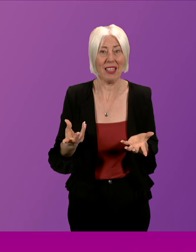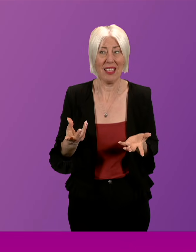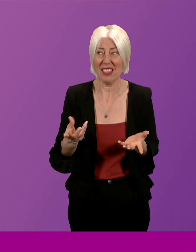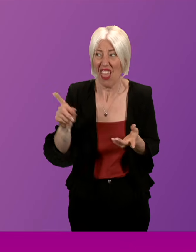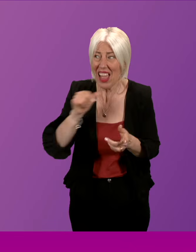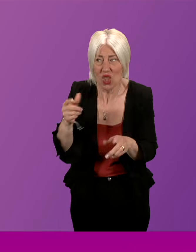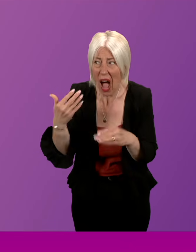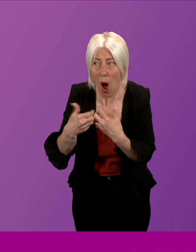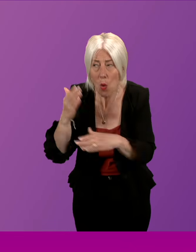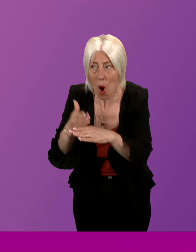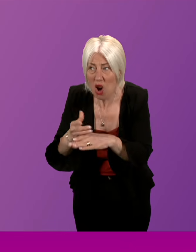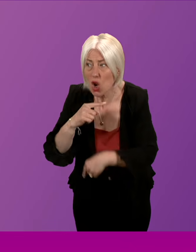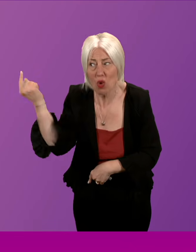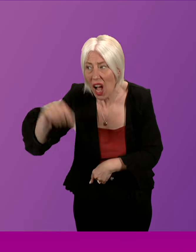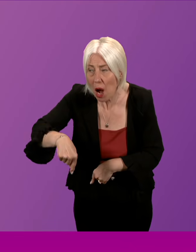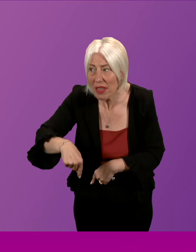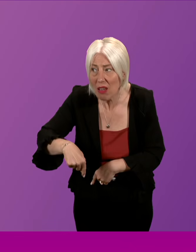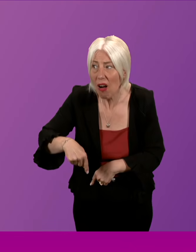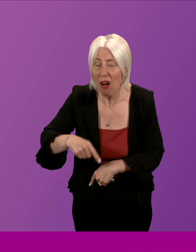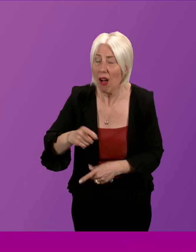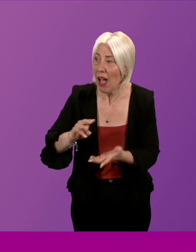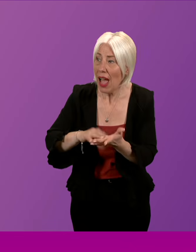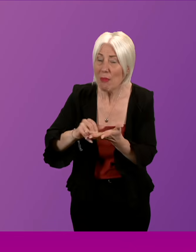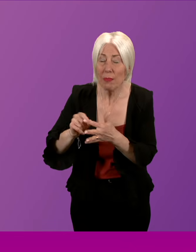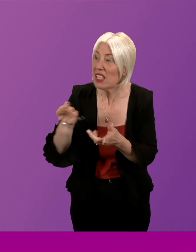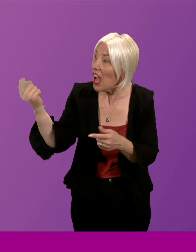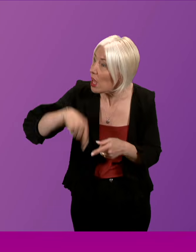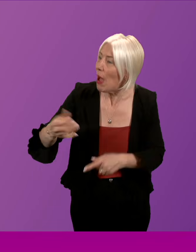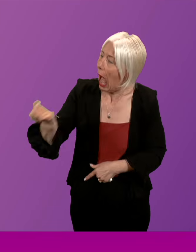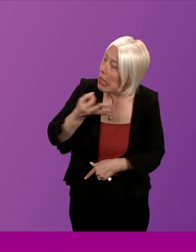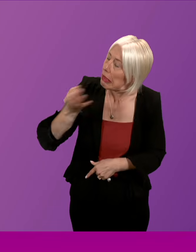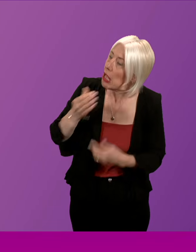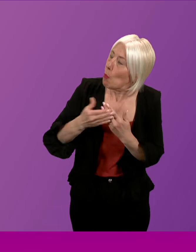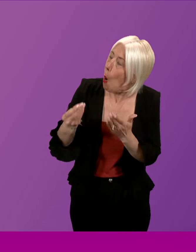way. Members cannot come to the chamber and ask for more money for investment in public